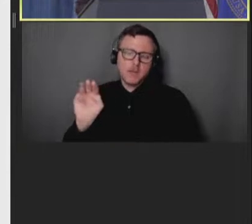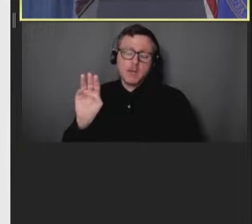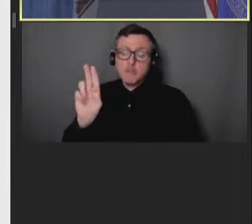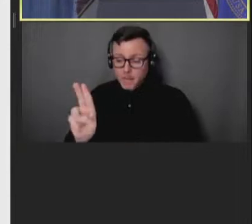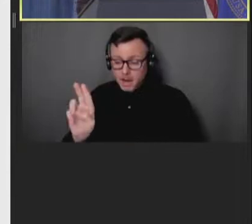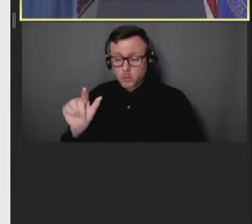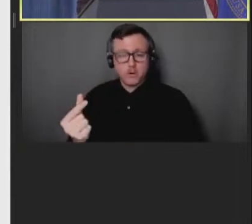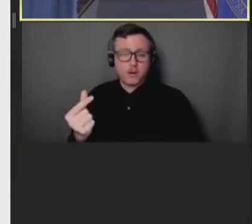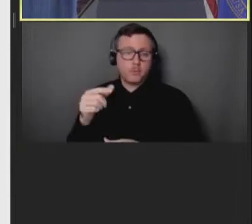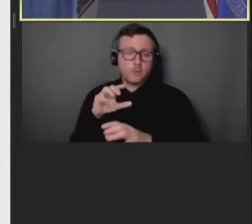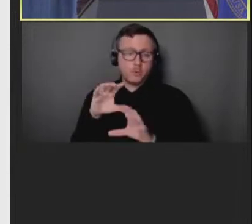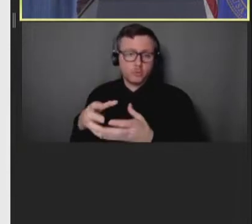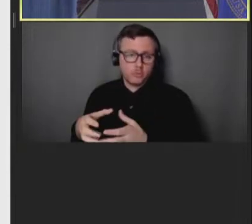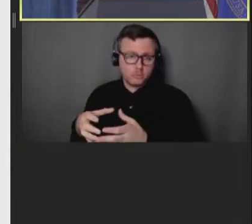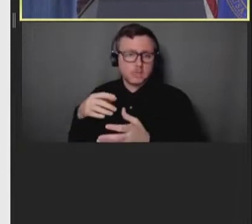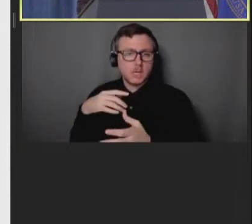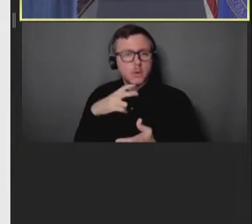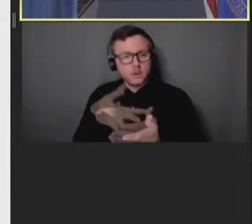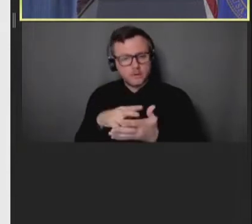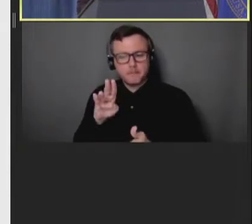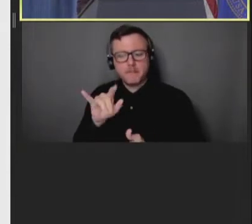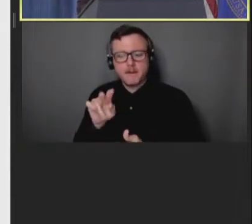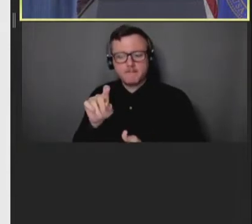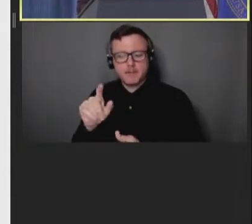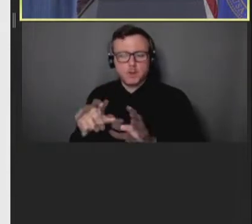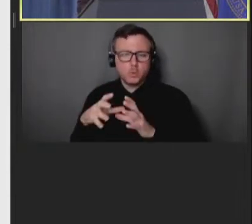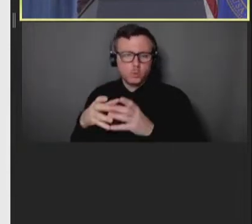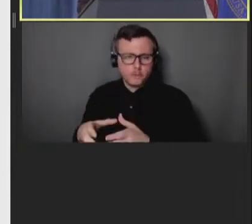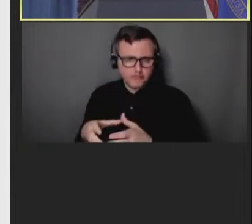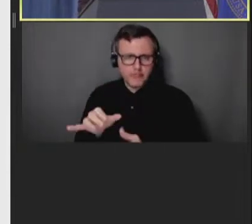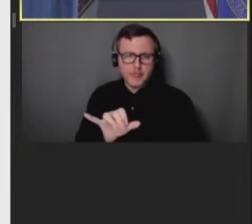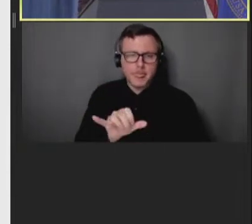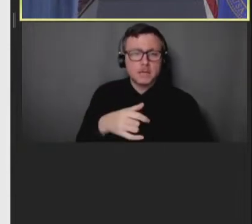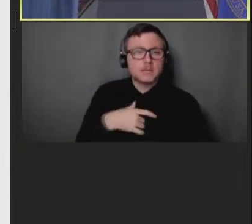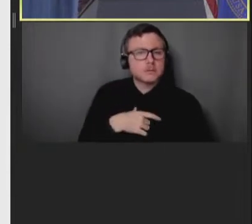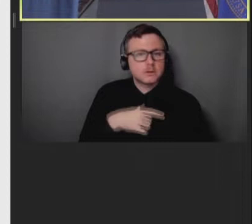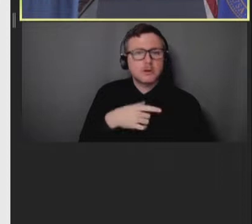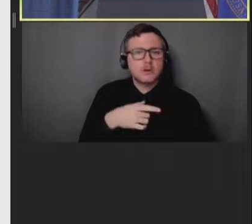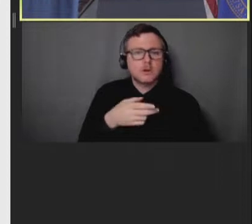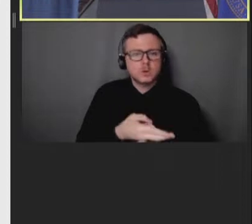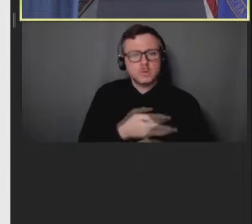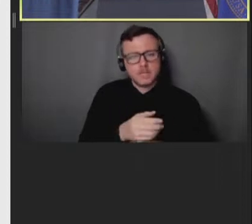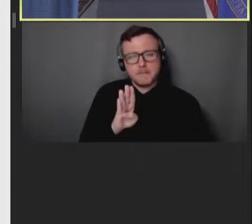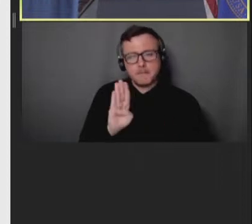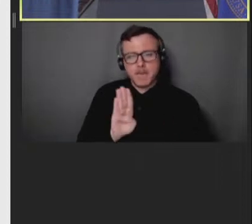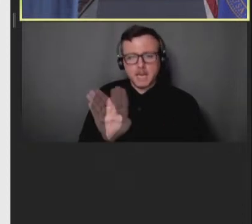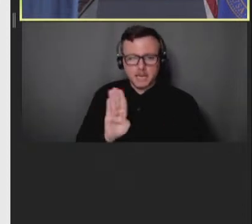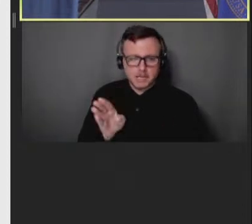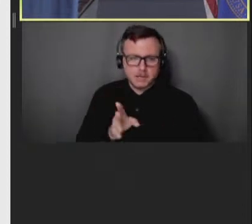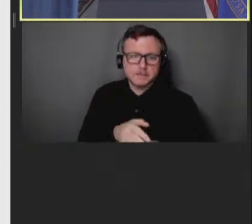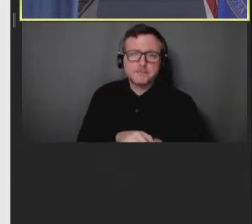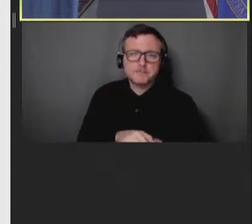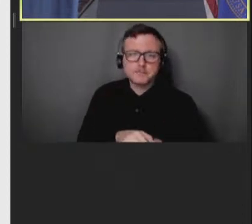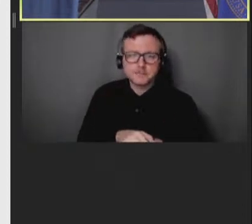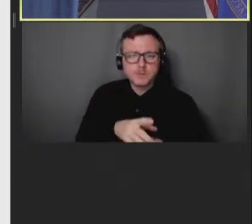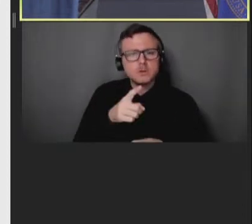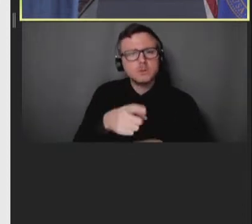is that all three booster vaccines led to an anamnestic serologic response against all three